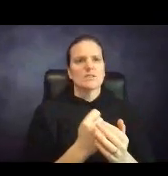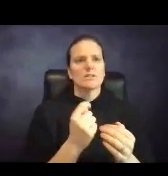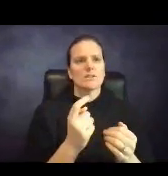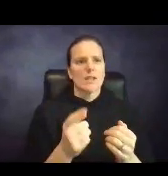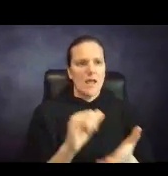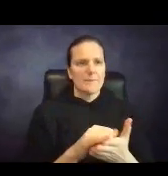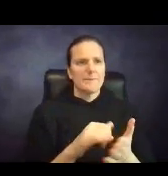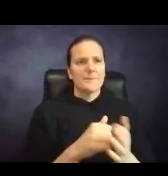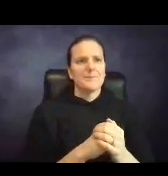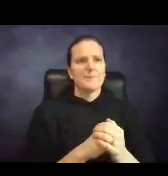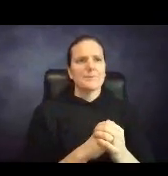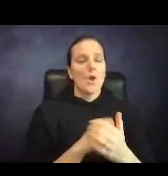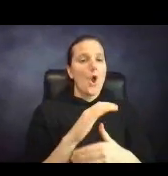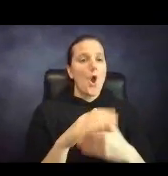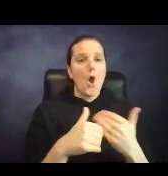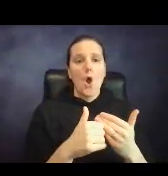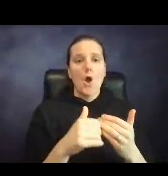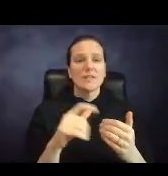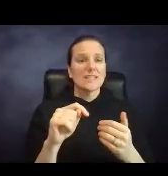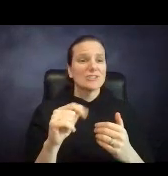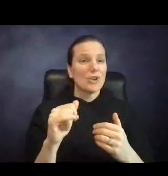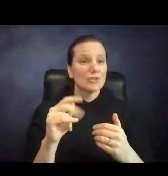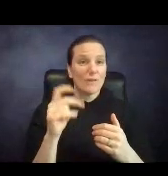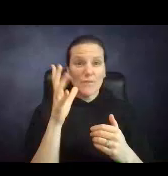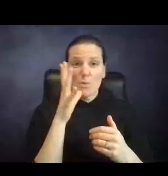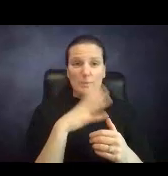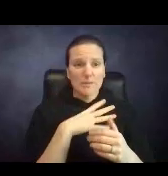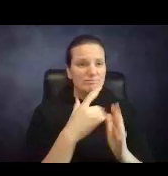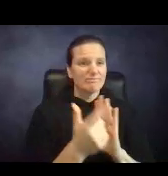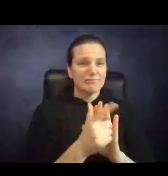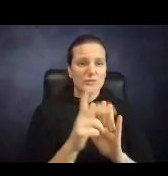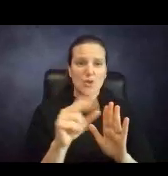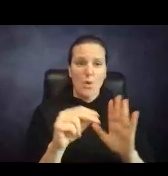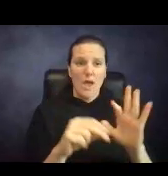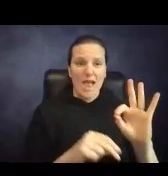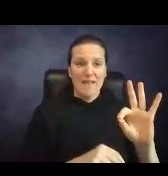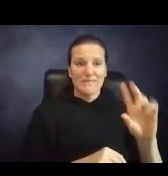treatment for women is off-label. There is no FDA approved product for women specifically,